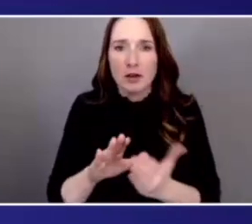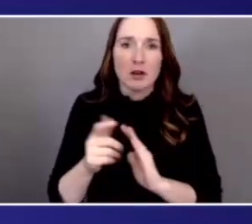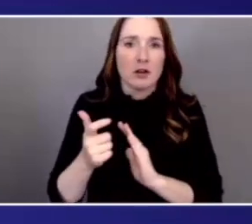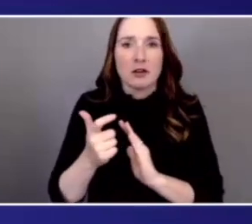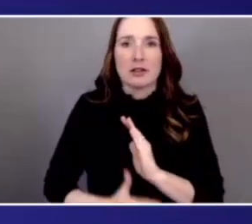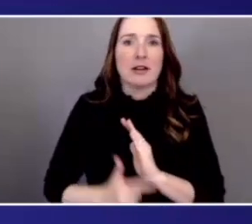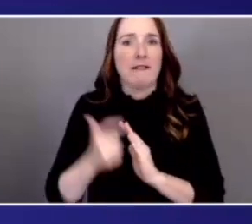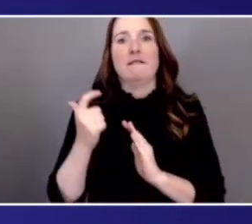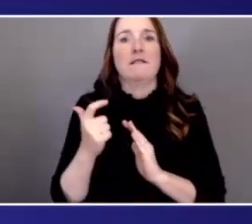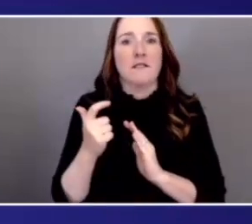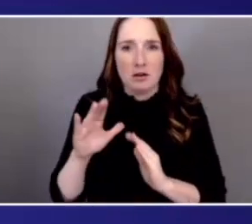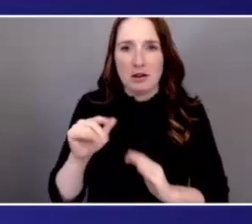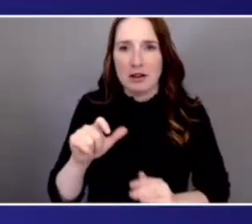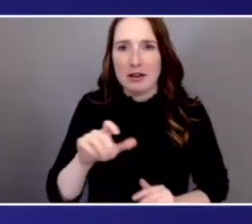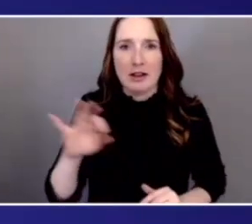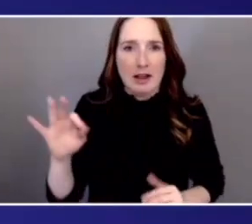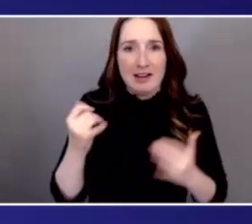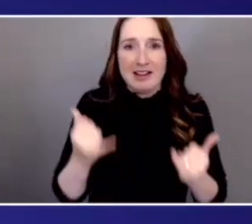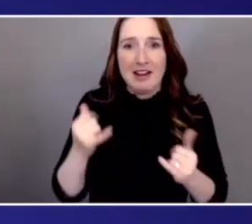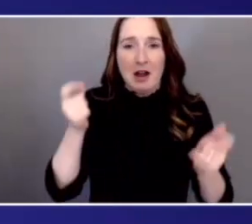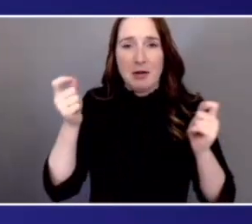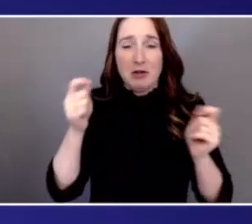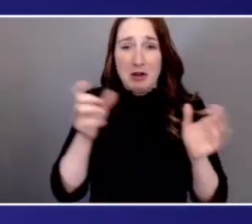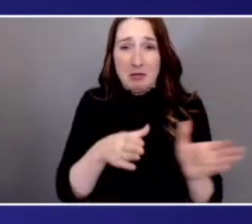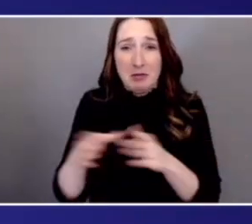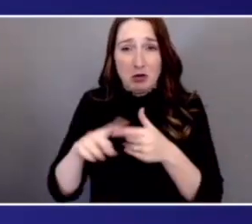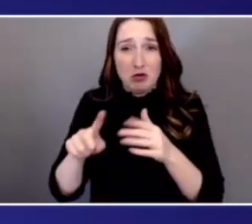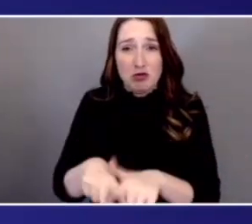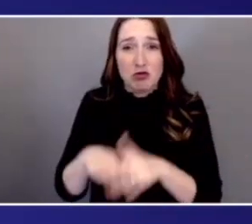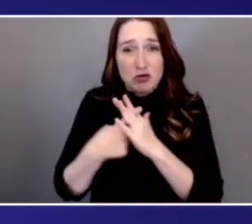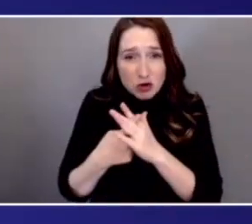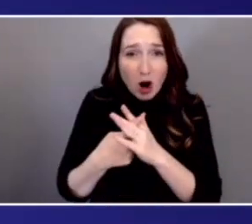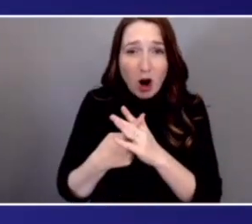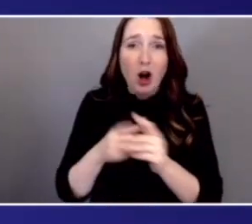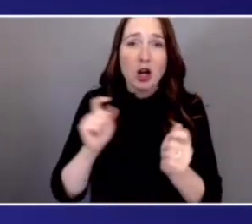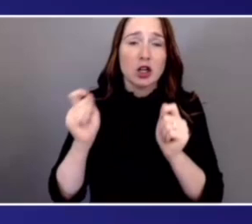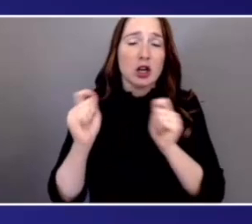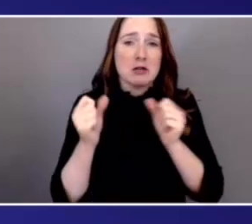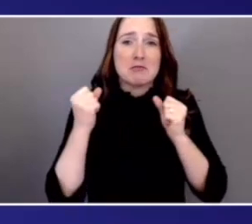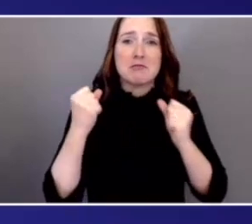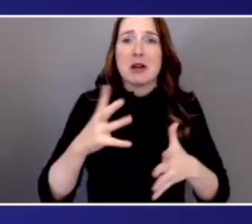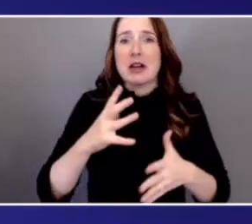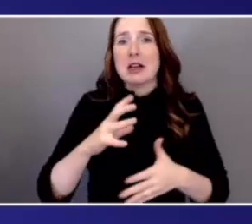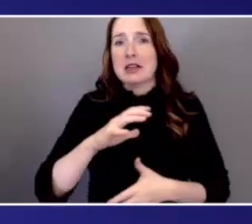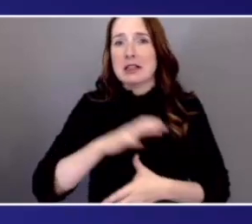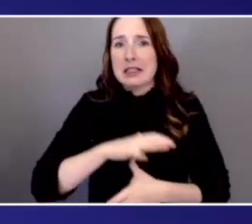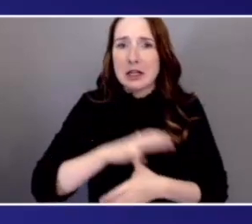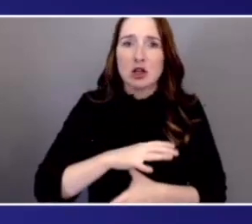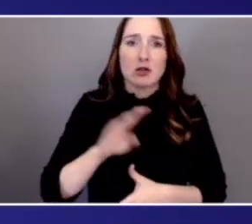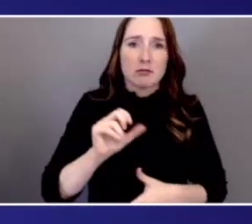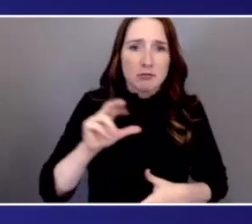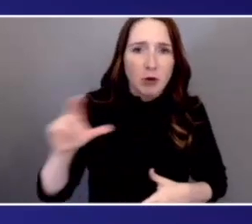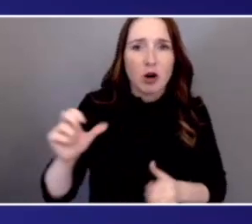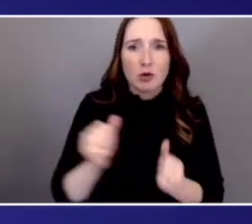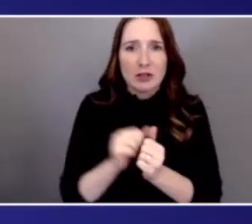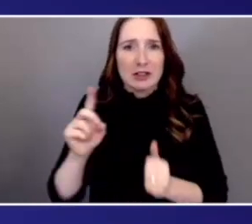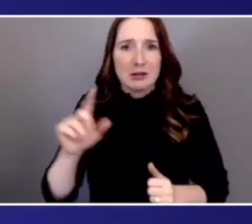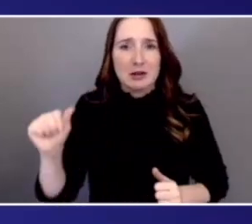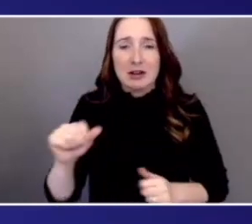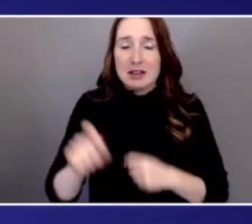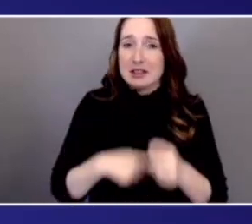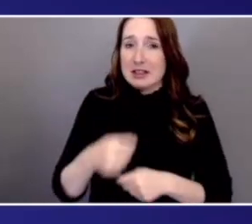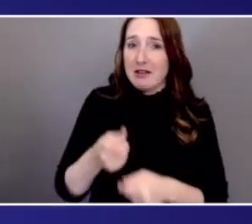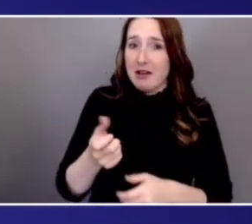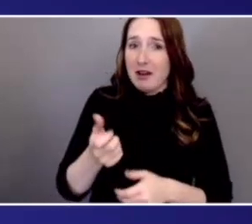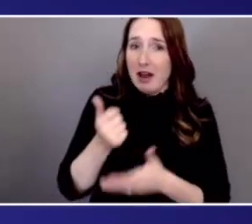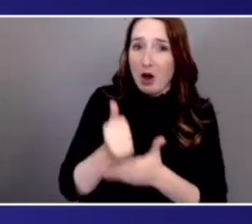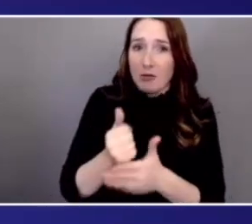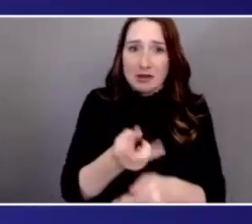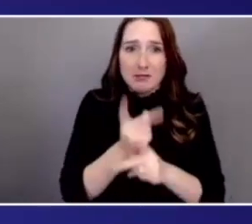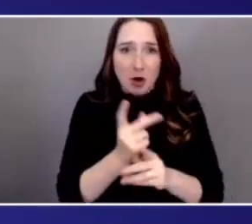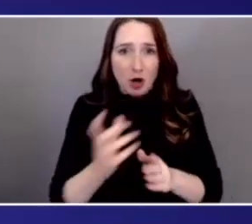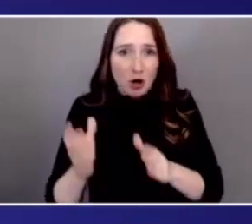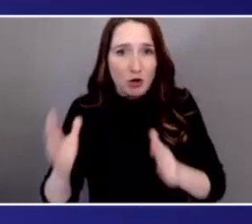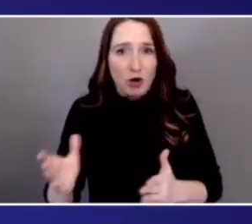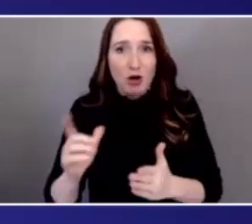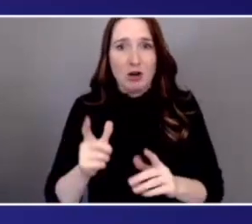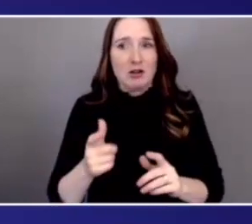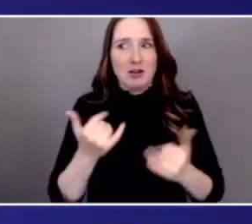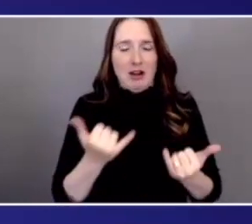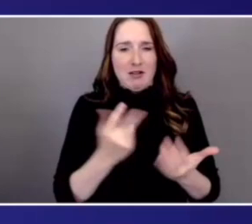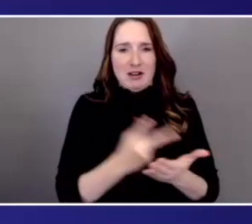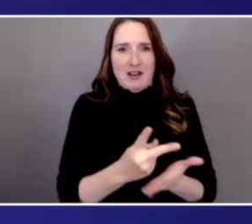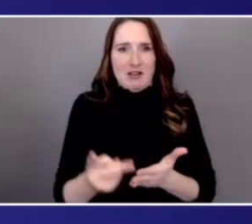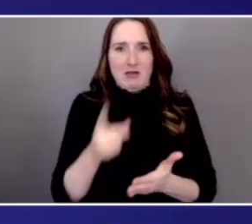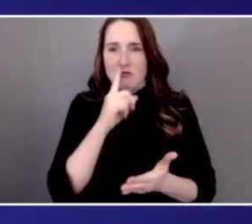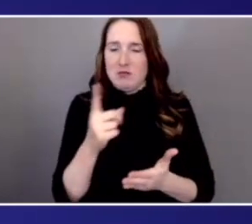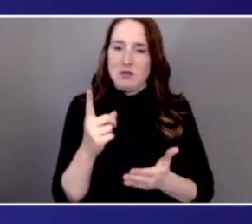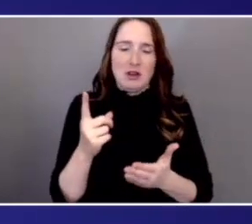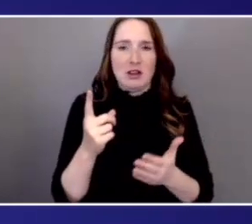This administration plans to start ripping vital social security benefits from millions of seniors and bars with disabilities. Instead of helping millions of bars who have been failed by this broken student loan system, it's eliminating what few safeguards exist to help them.